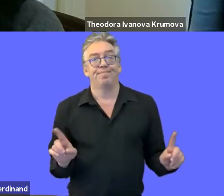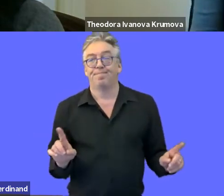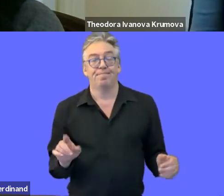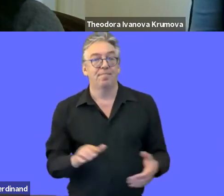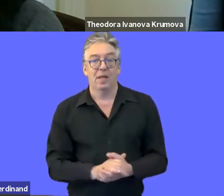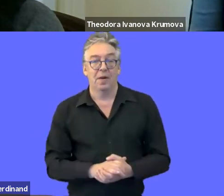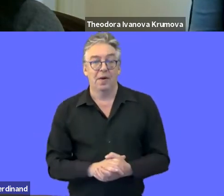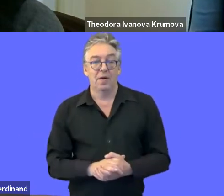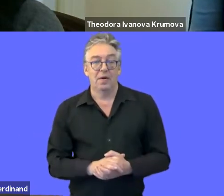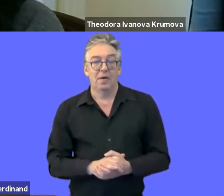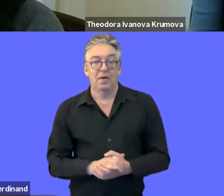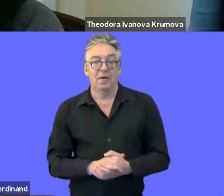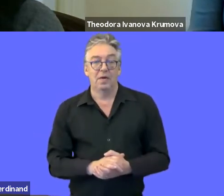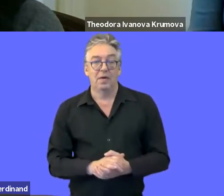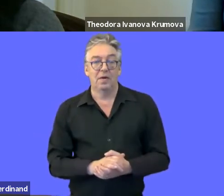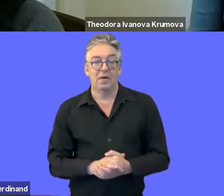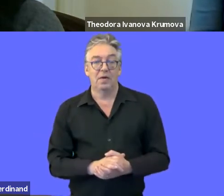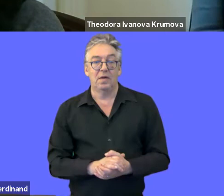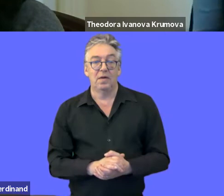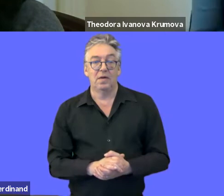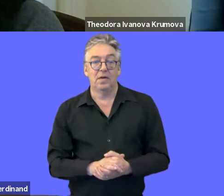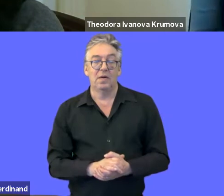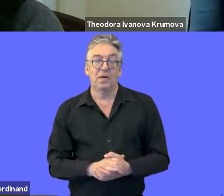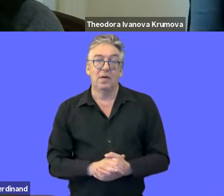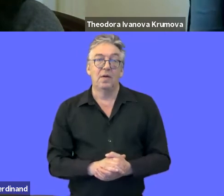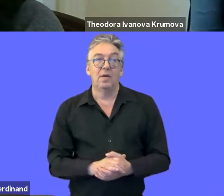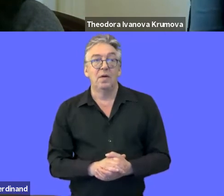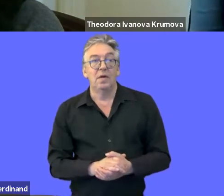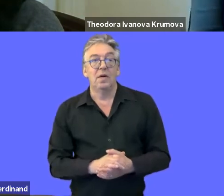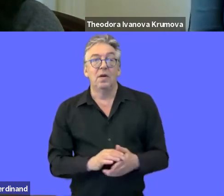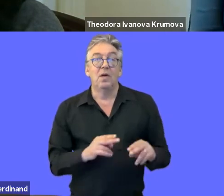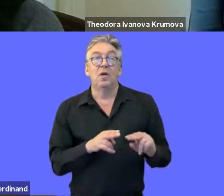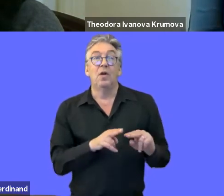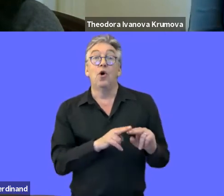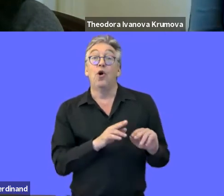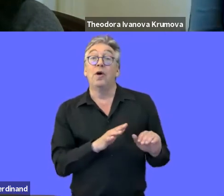but they will intervene only if it's established